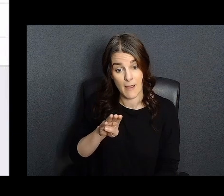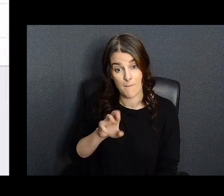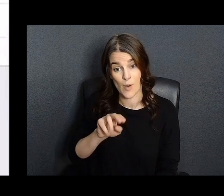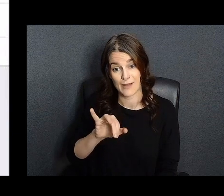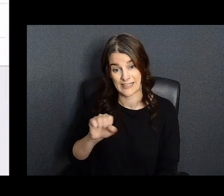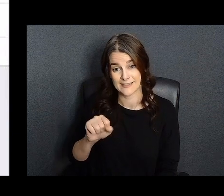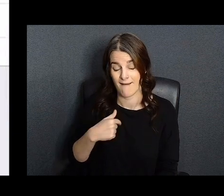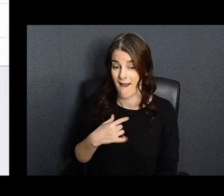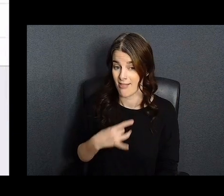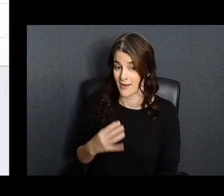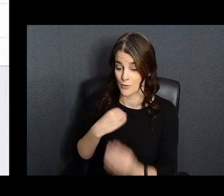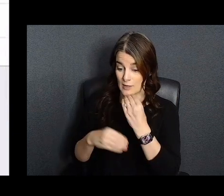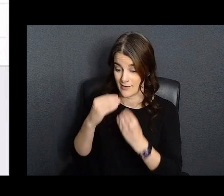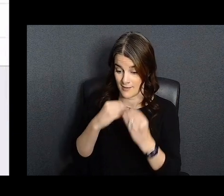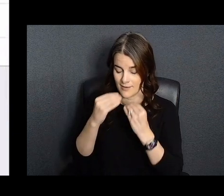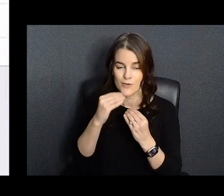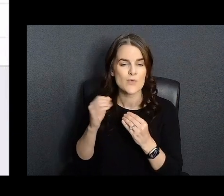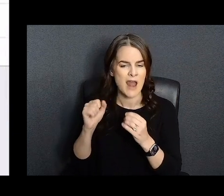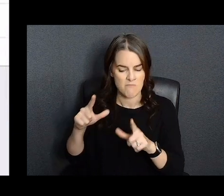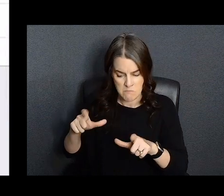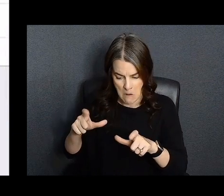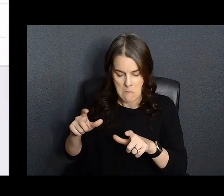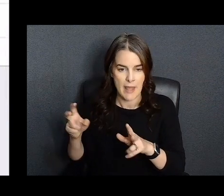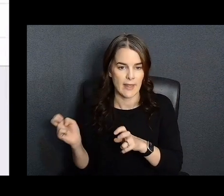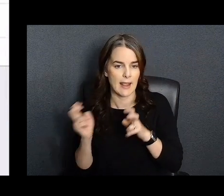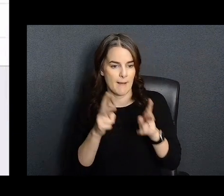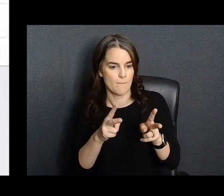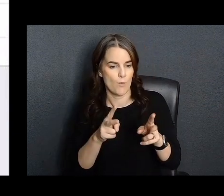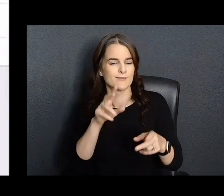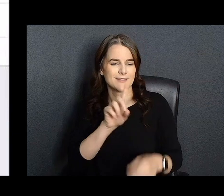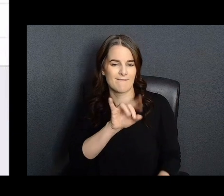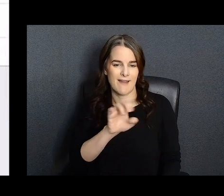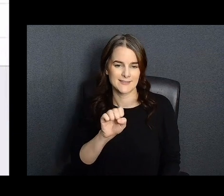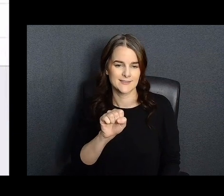you can take a photo of that and import that into your device.